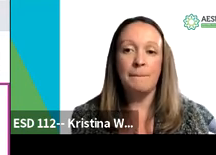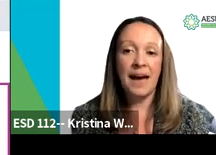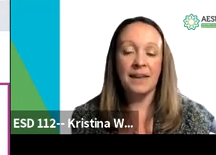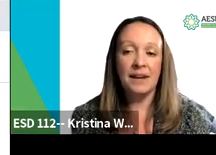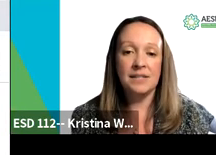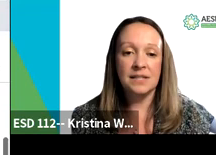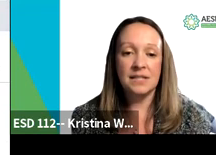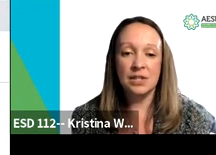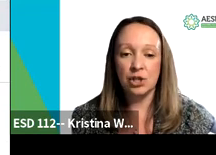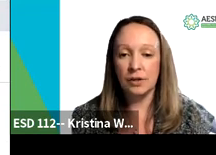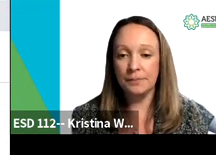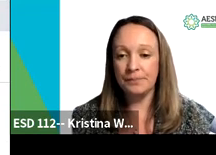ESD 112-- Kristina Wambold: And I'm back in as a teacher.